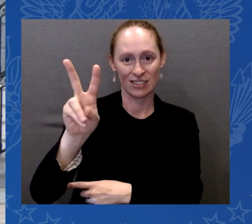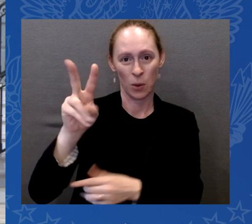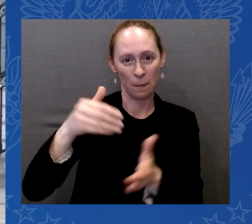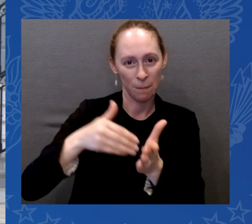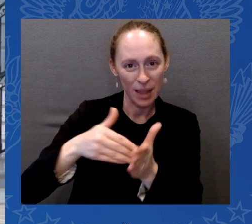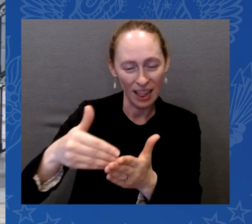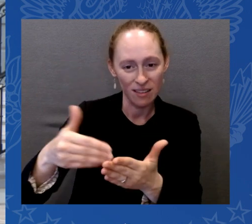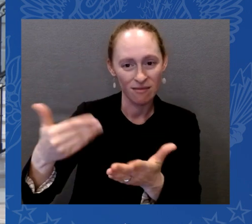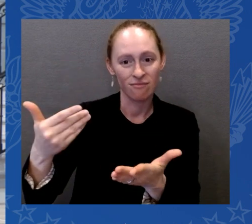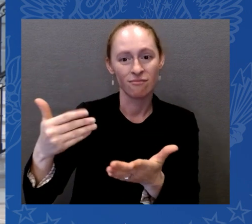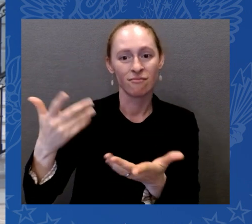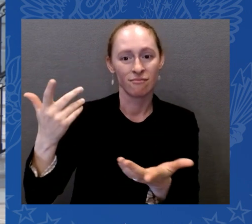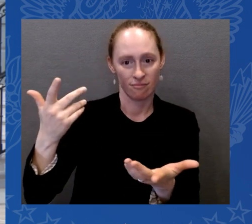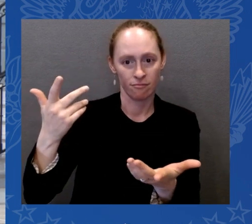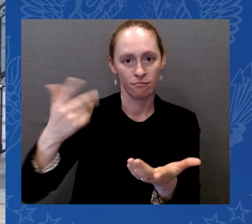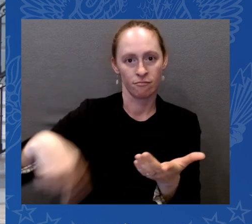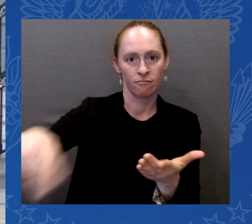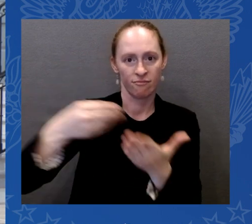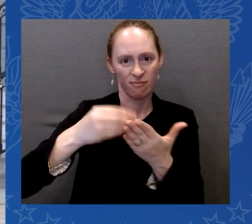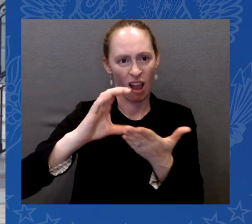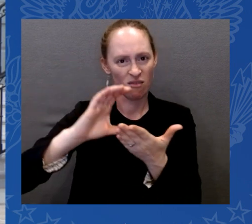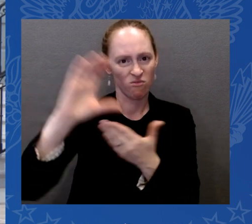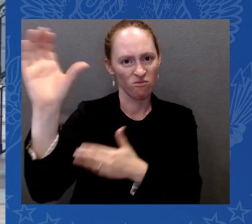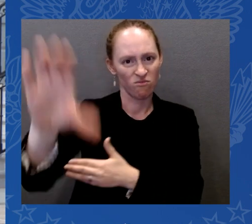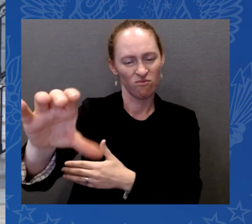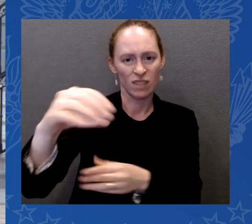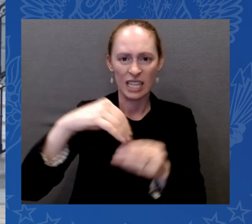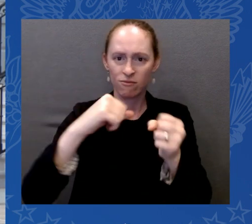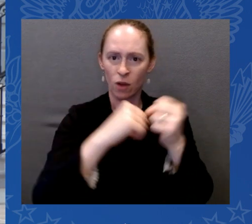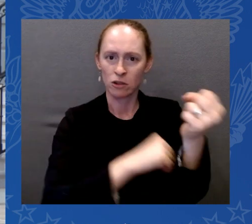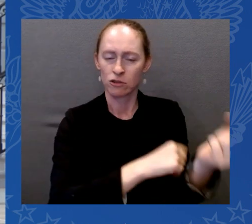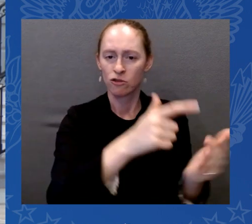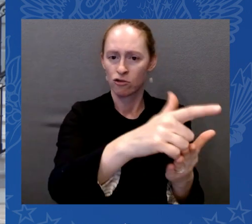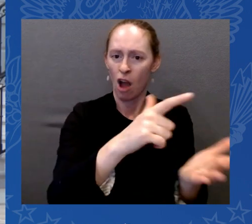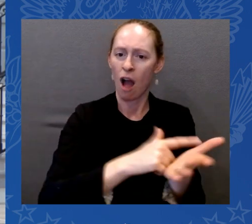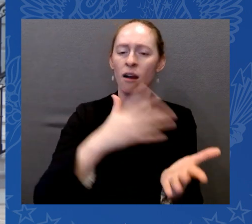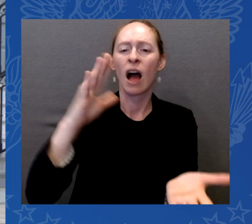will help millions of Americans back to work, including hundreds of my local one or three brothers